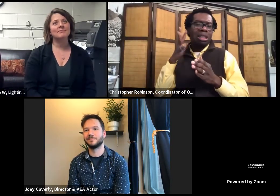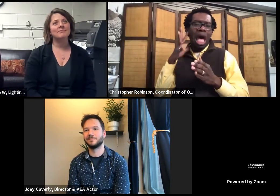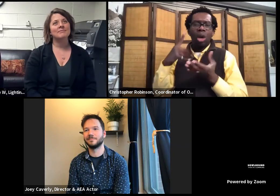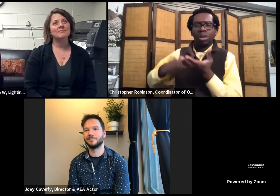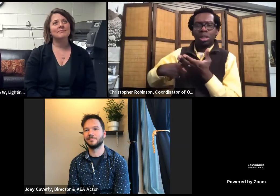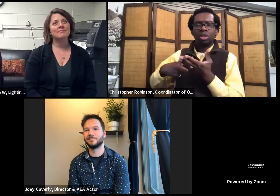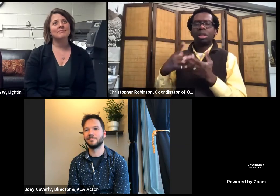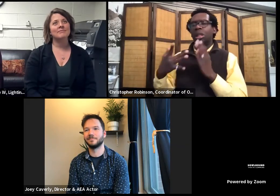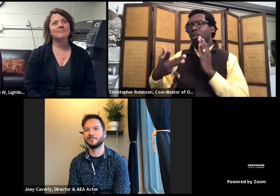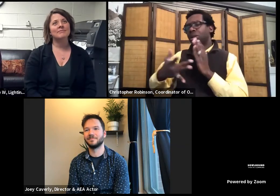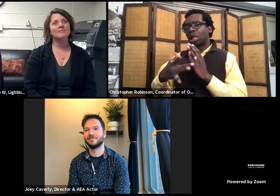because it's about sound,